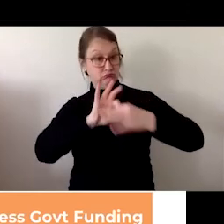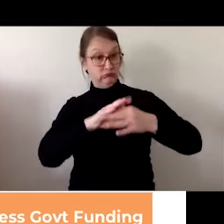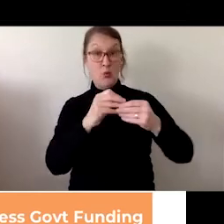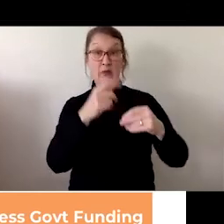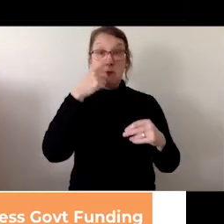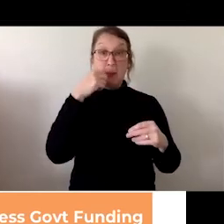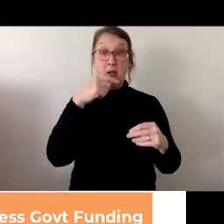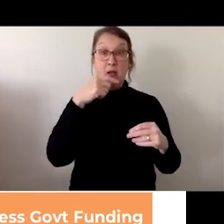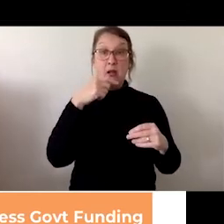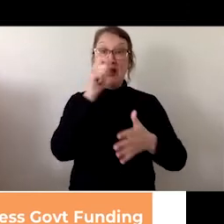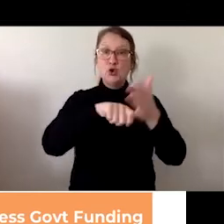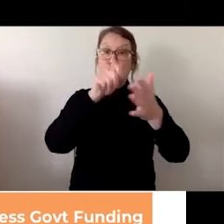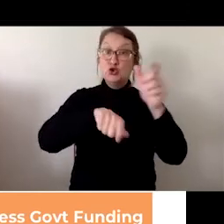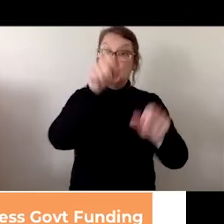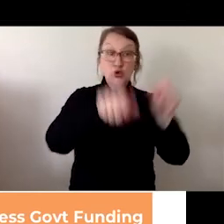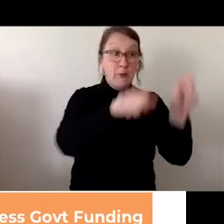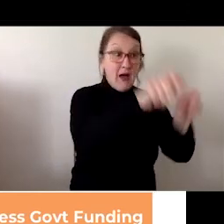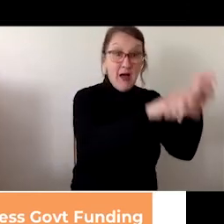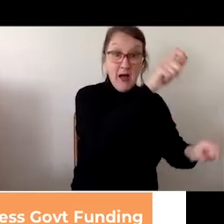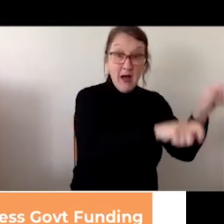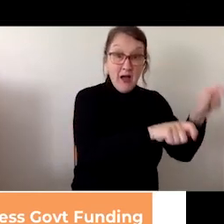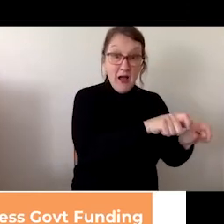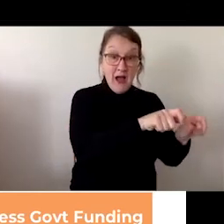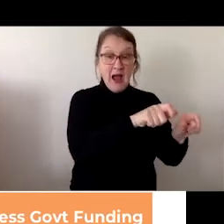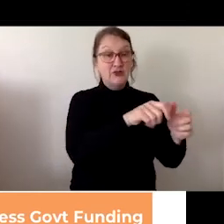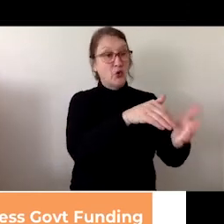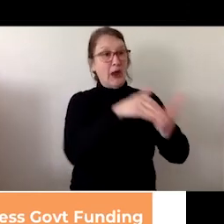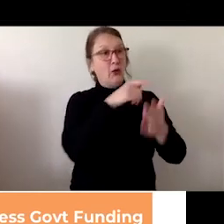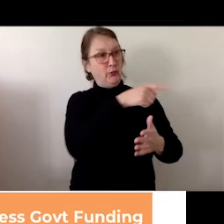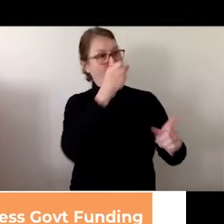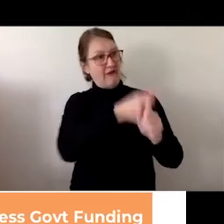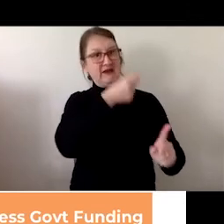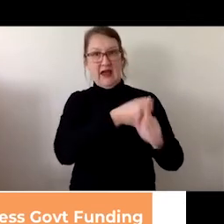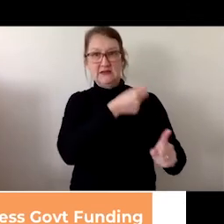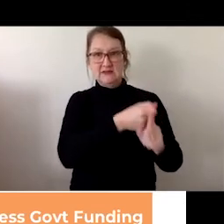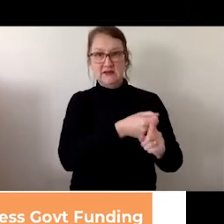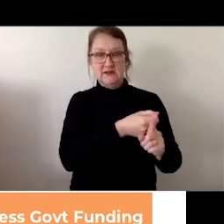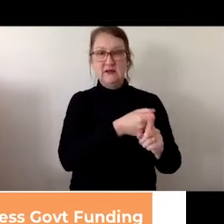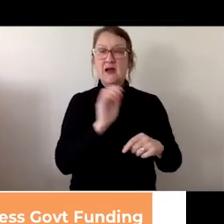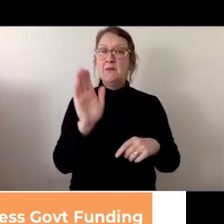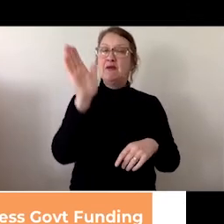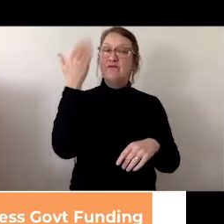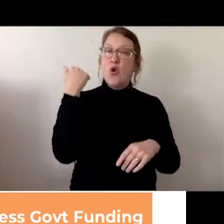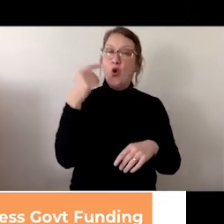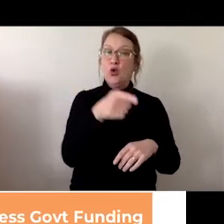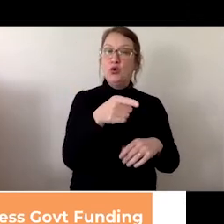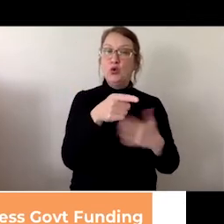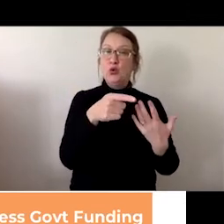mobilise and get advocacy for what you do a lot betterment gone are the days where you don't have to worry about who attends your experiences.